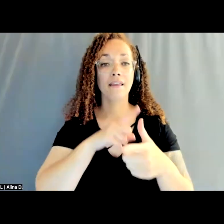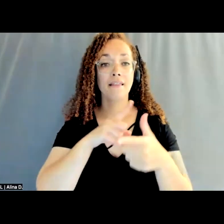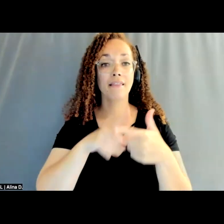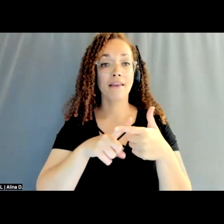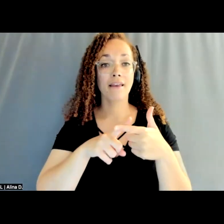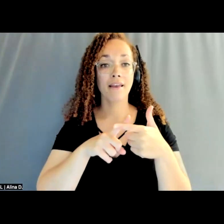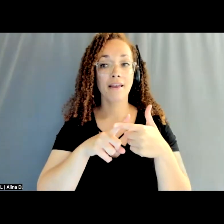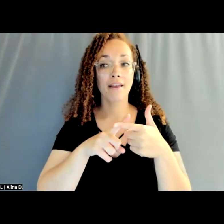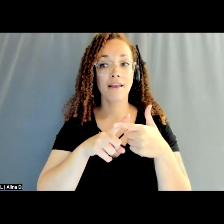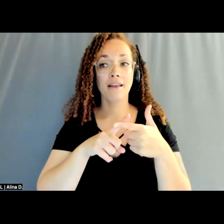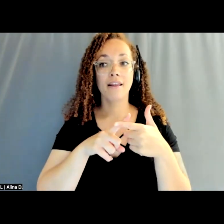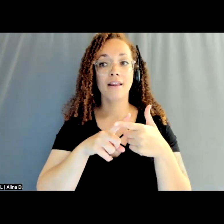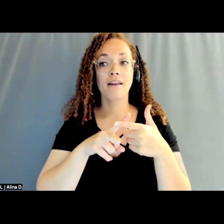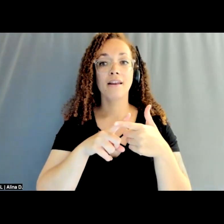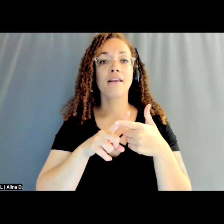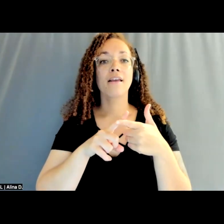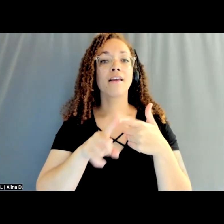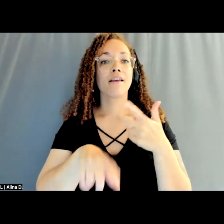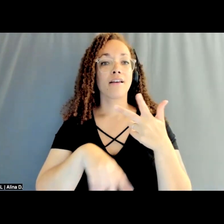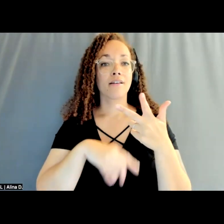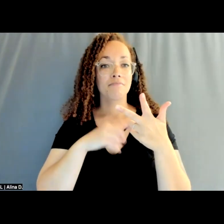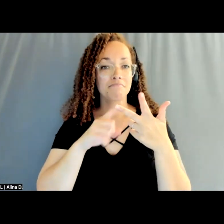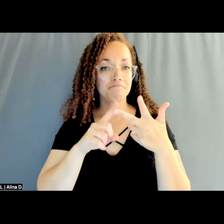is “more alive than when you began”, a ritual